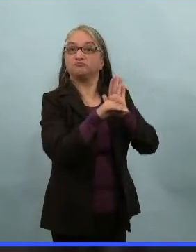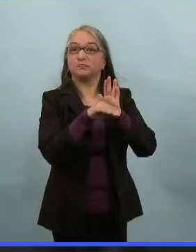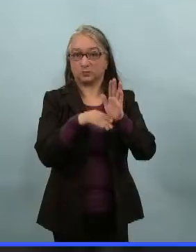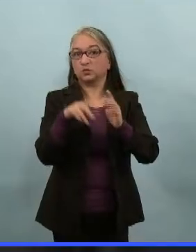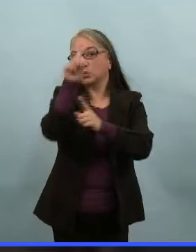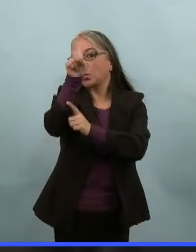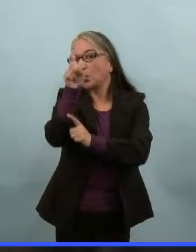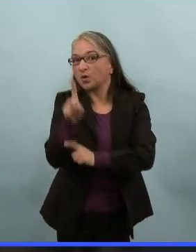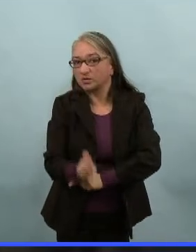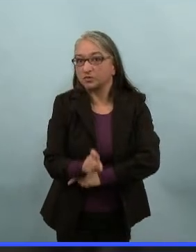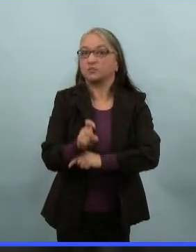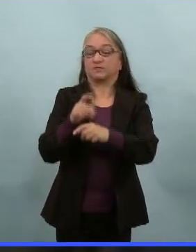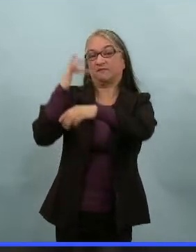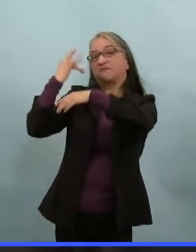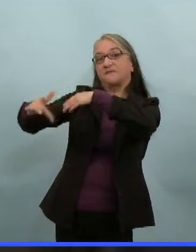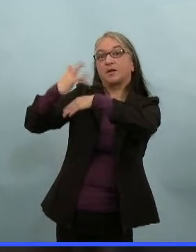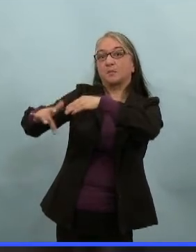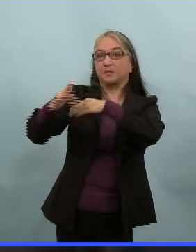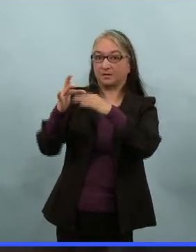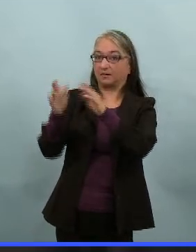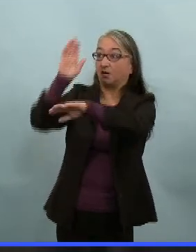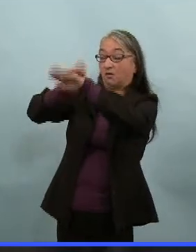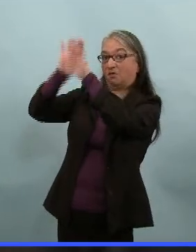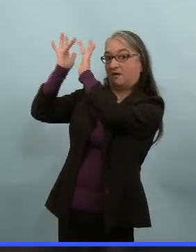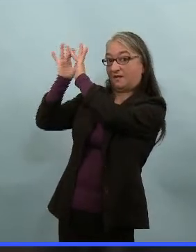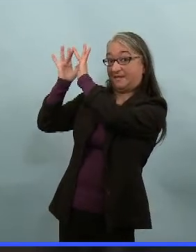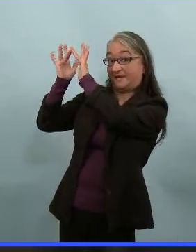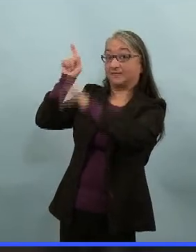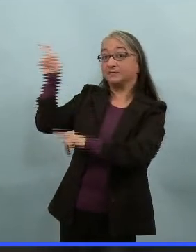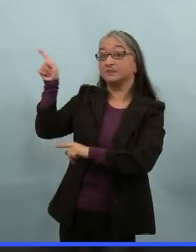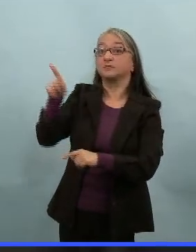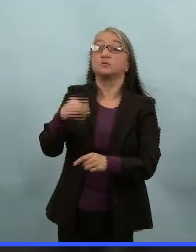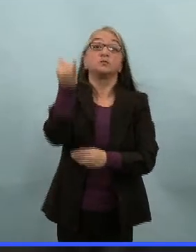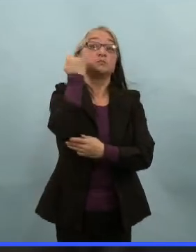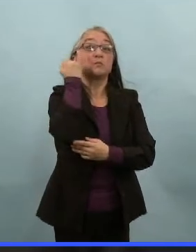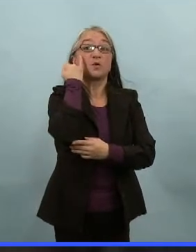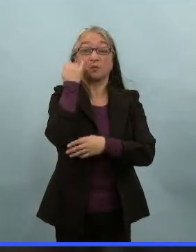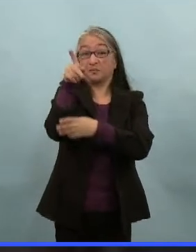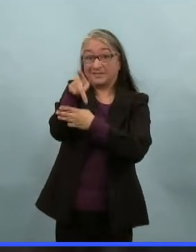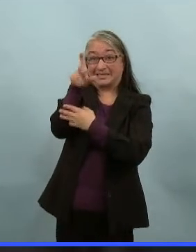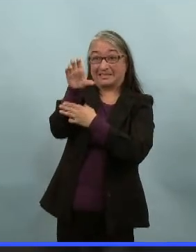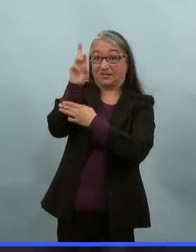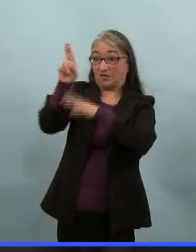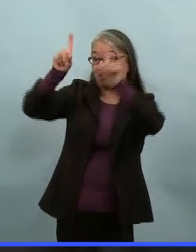and going through that process if someone doesn't qualify for a pcr test which most people won't